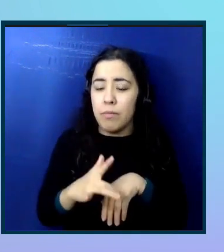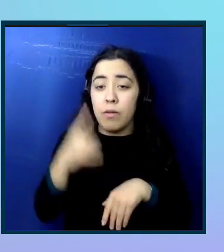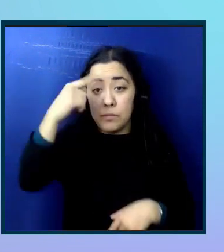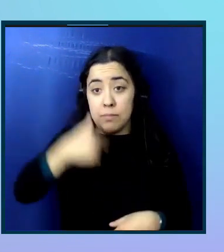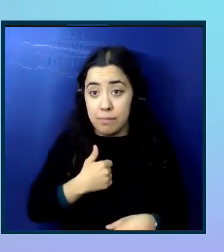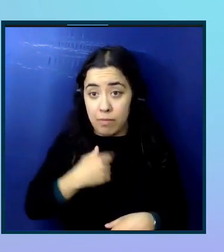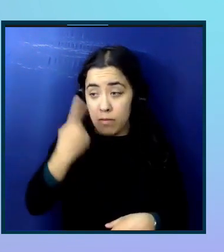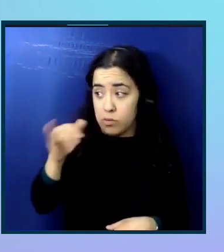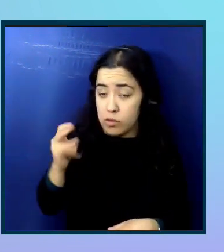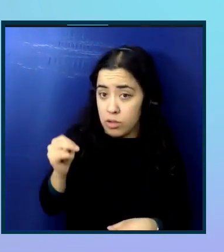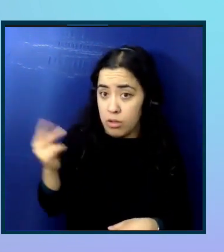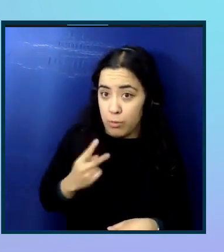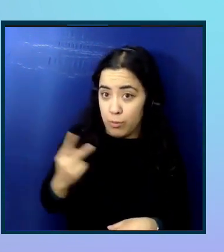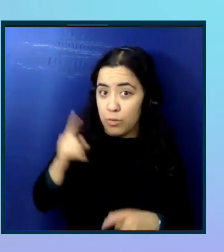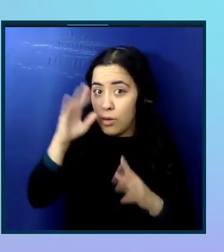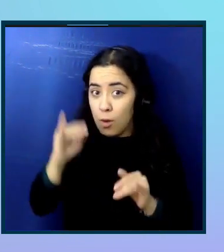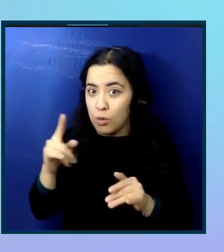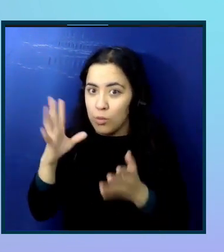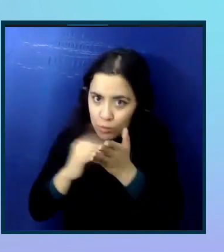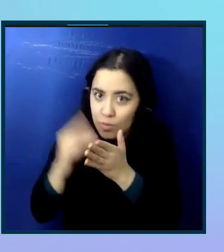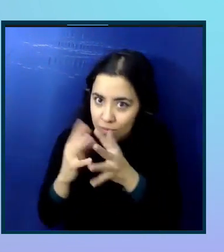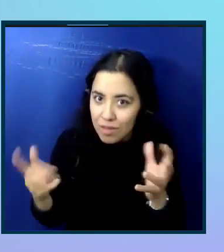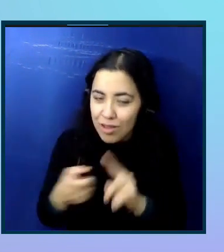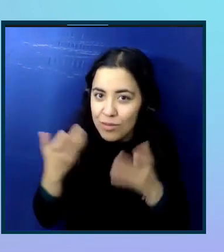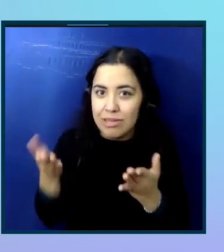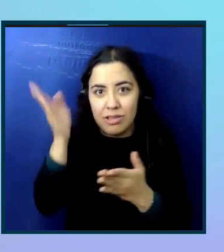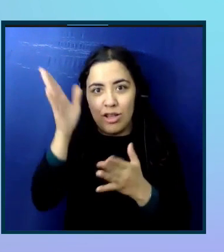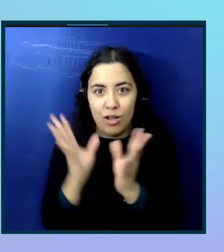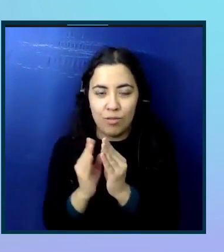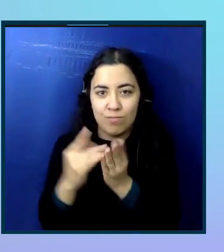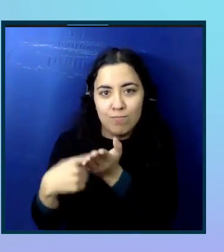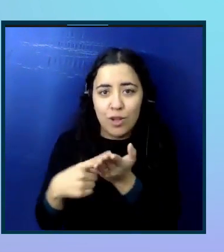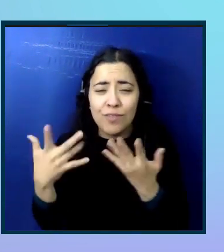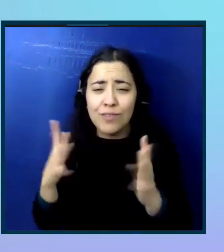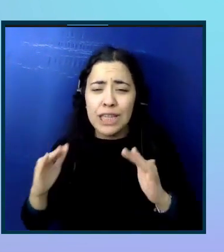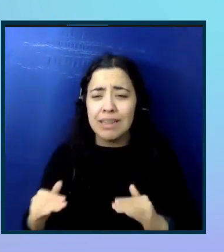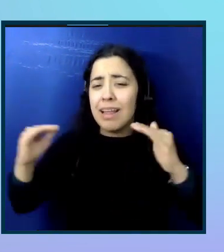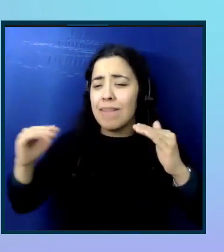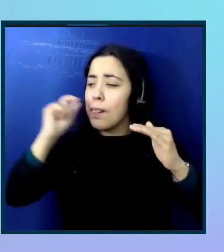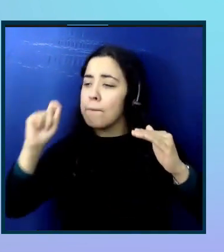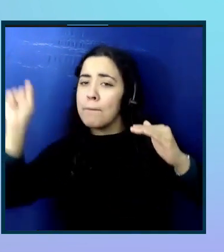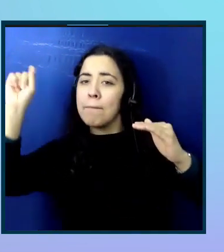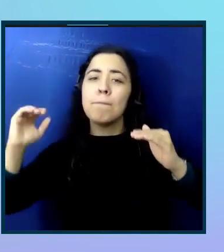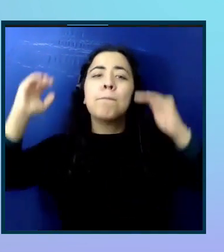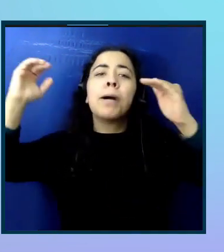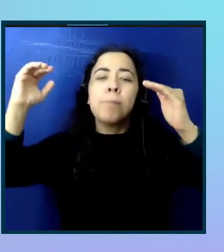we hope you really learned a lot from this conversation. You leveled up from today, and I hope you enjoy the rest of Axe-Con.